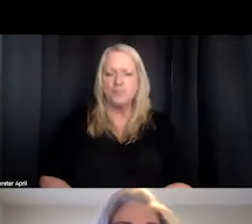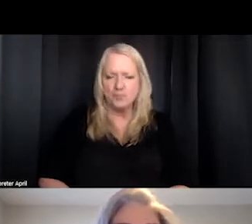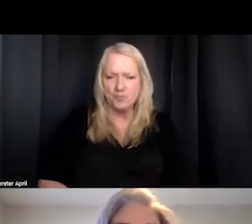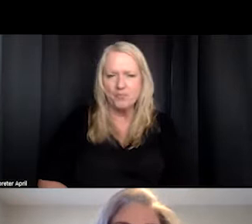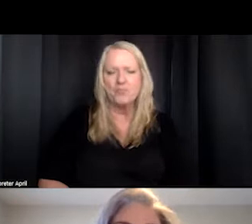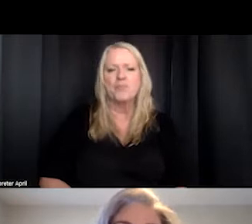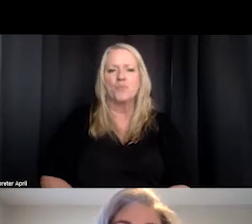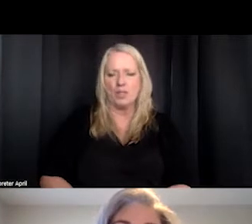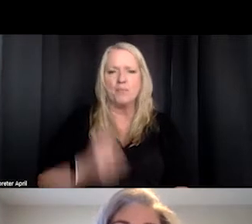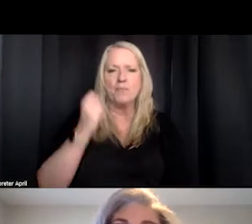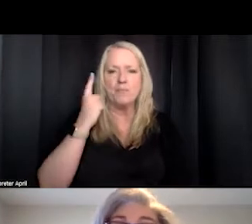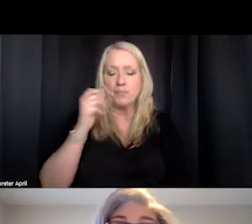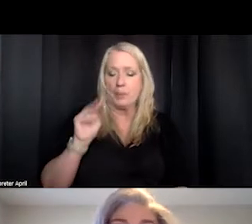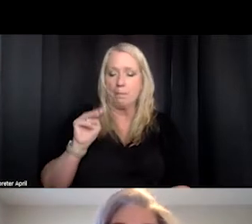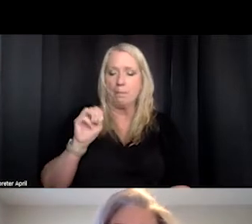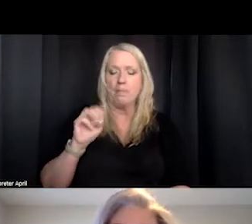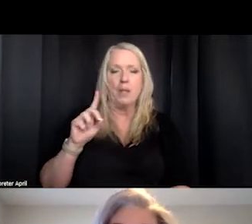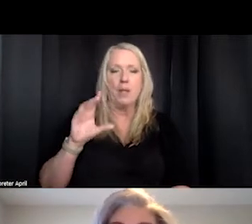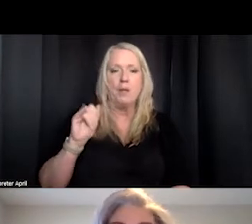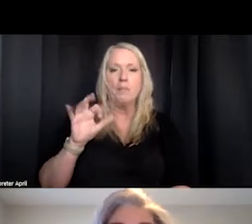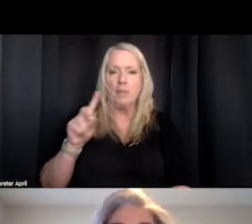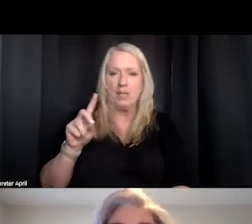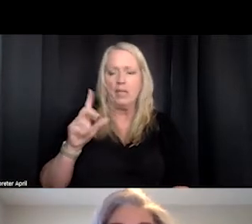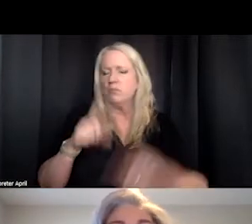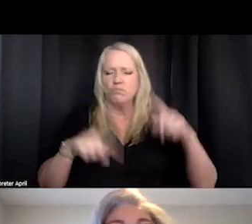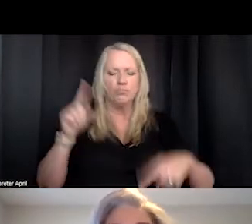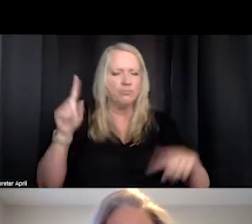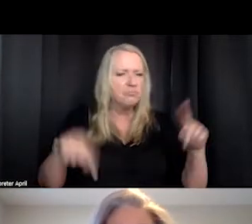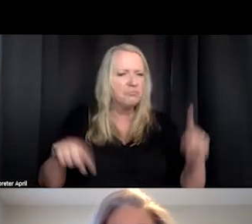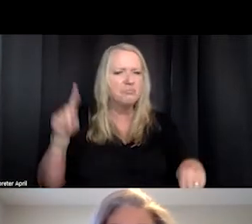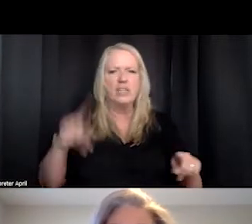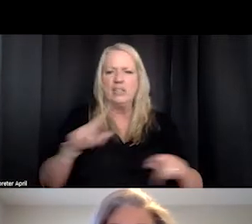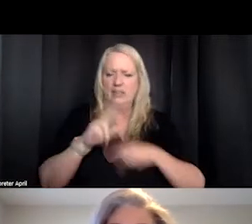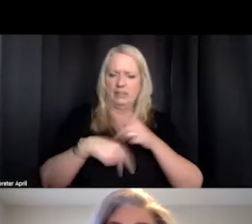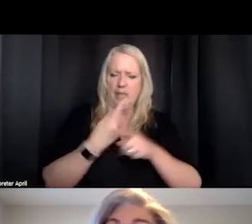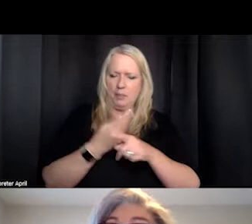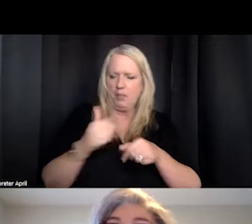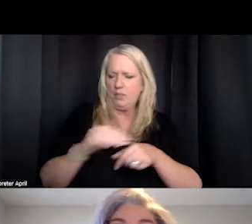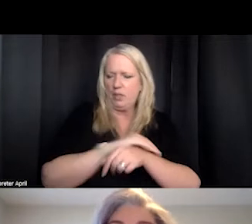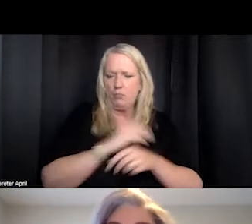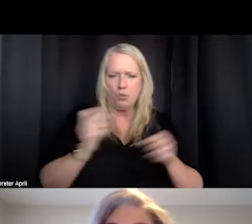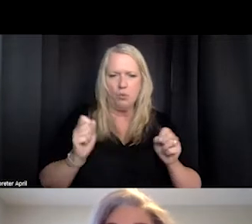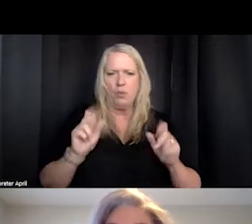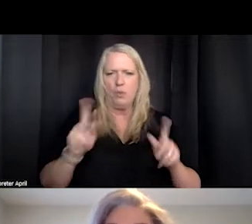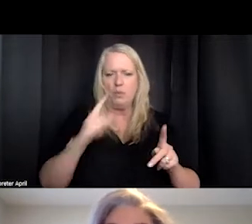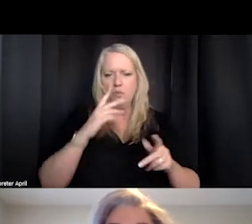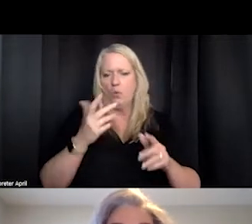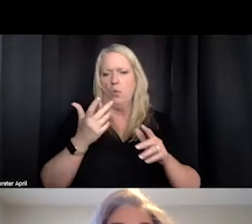IN MEDICAID THERE ARE VARIOUS KINDS OF COVERAGE OPPORTUNITIES FOR, FOR COMMUNITY BASED EMERGENCY.